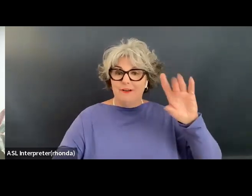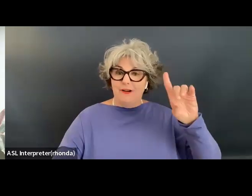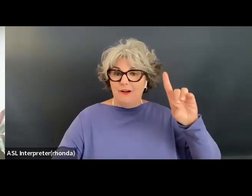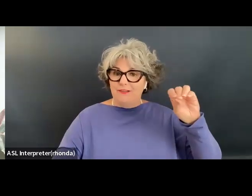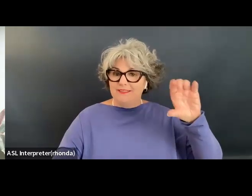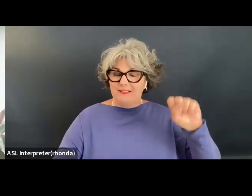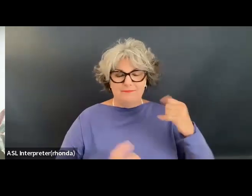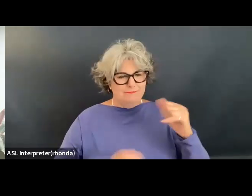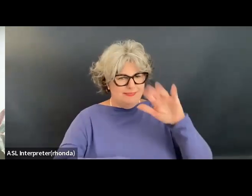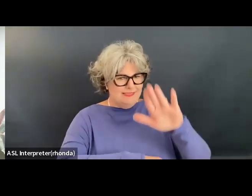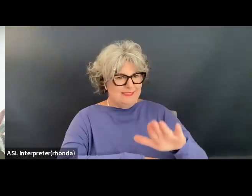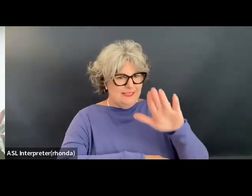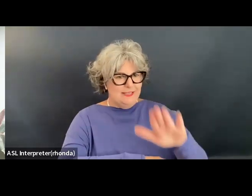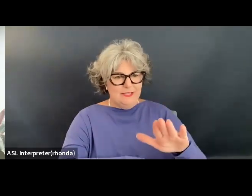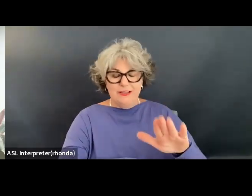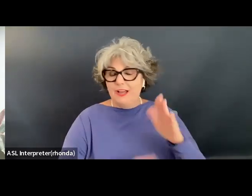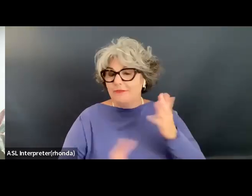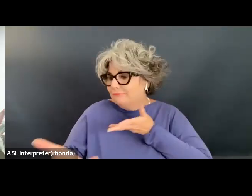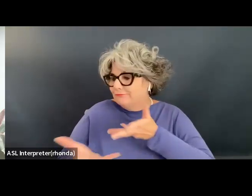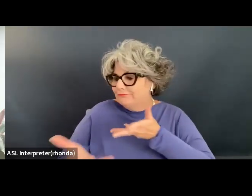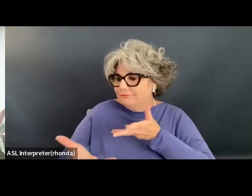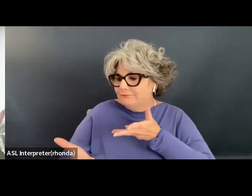This evening, we'll have a conversation between filmmaker